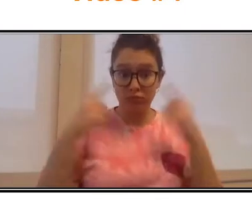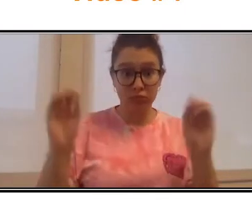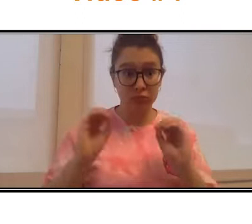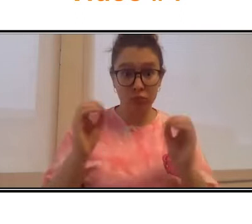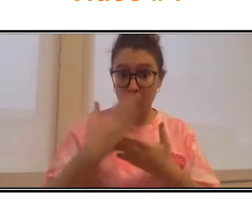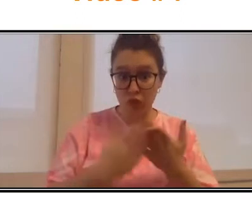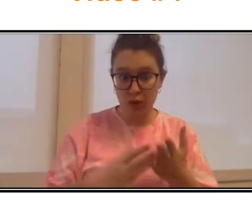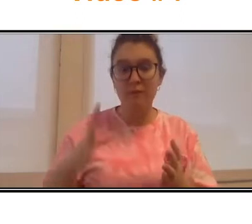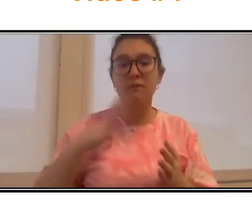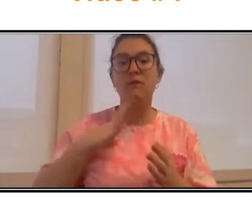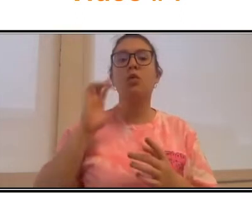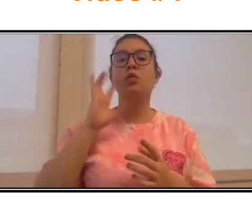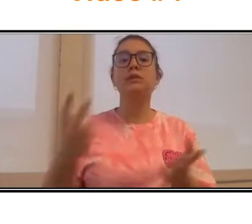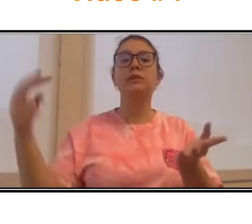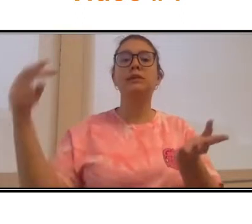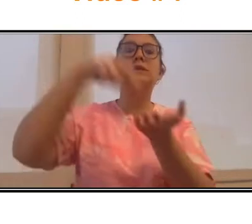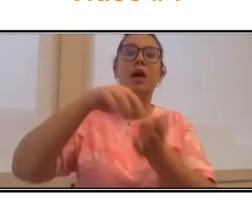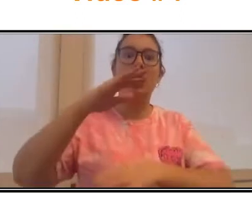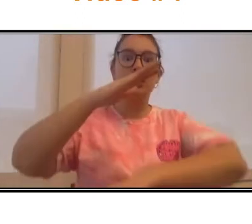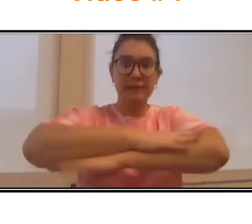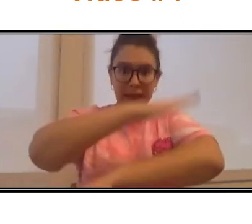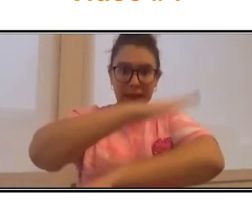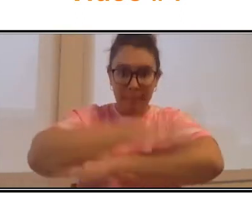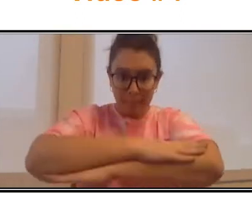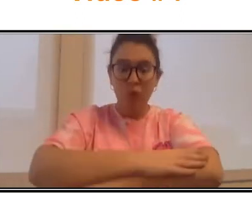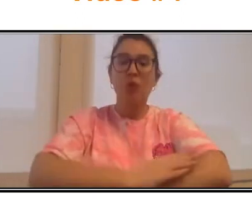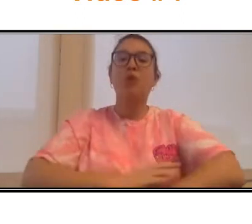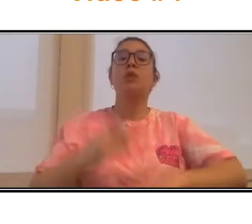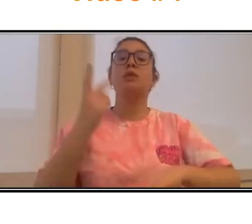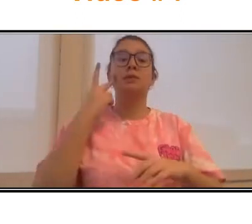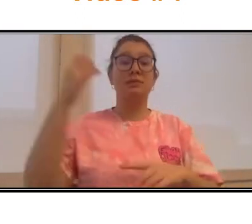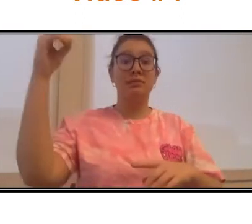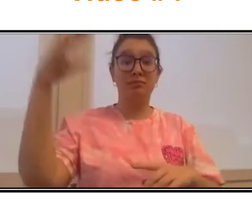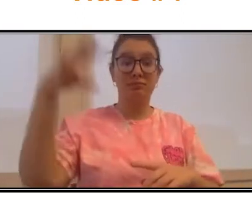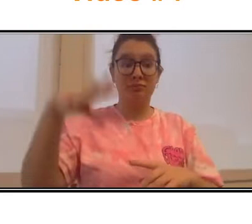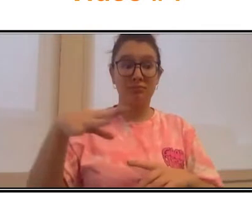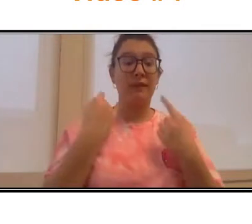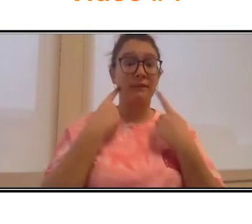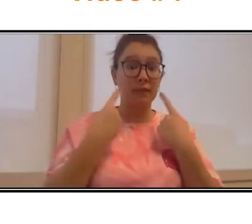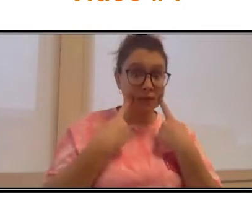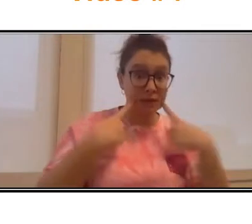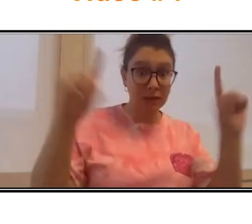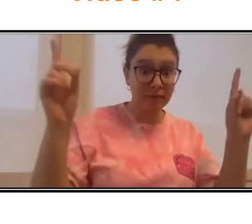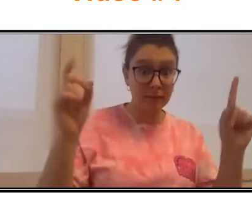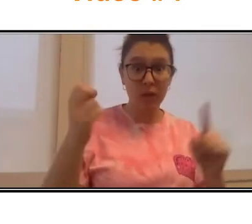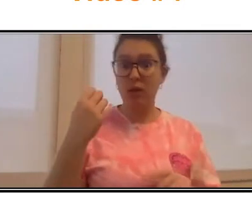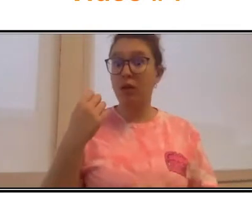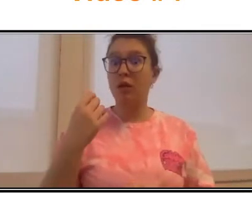and try it once to see if it works. Then I'm gonna try a higher height from a table to see how that goes.